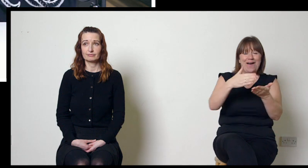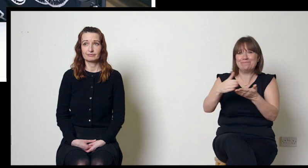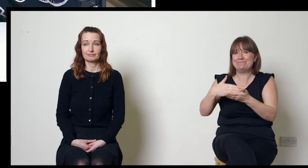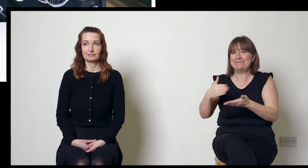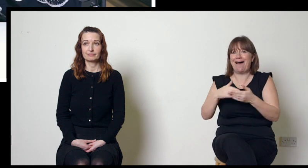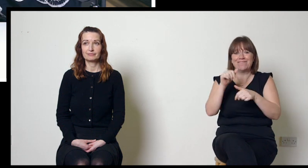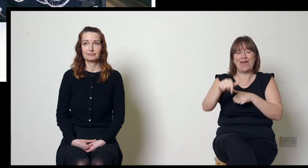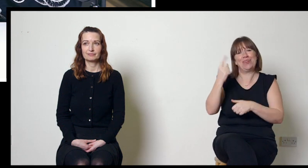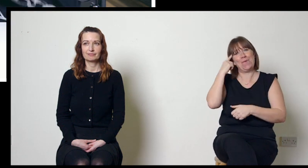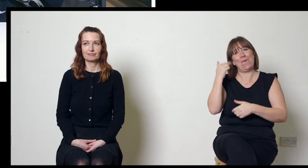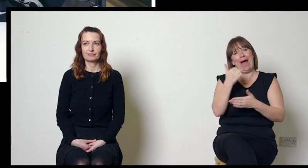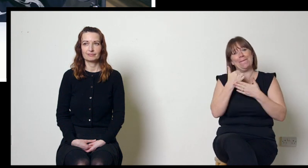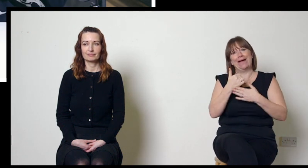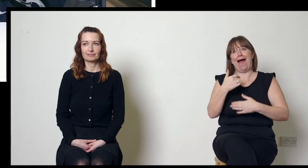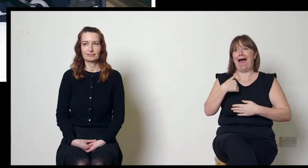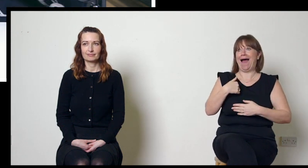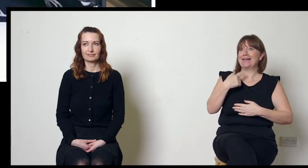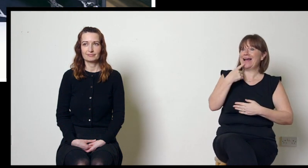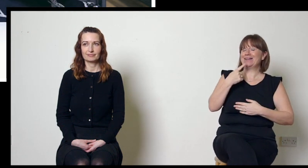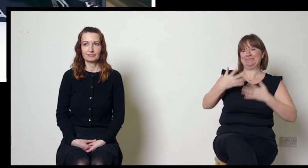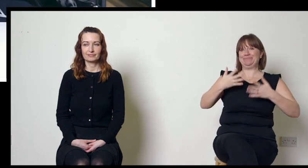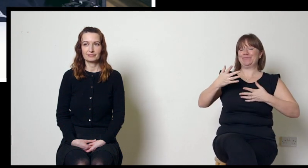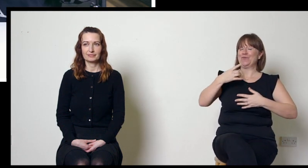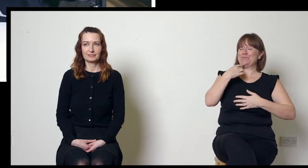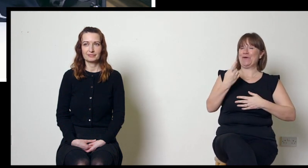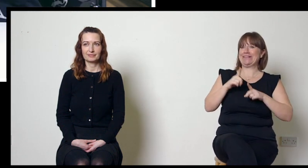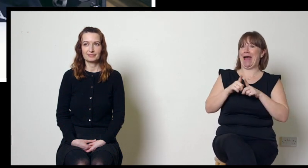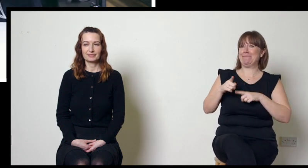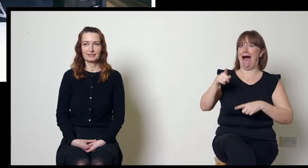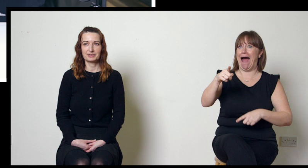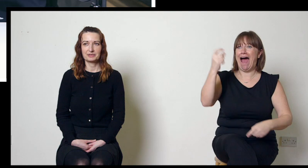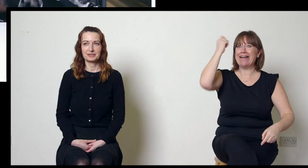So I was like, Nah, tomorrow's the same. And he understood so I was like I can talk to people!